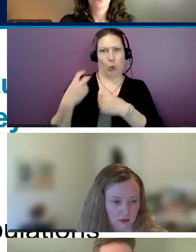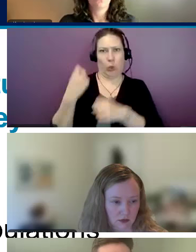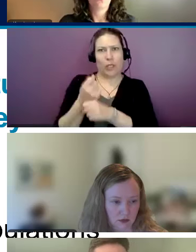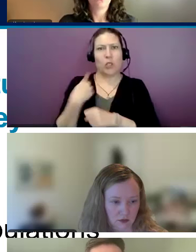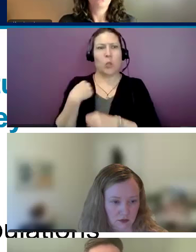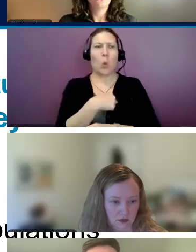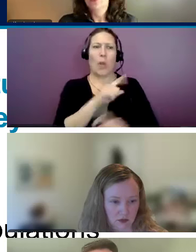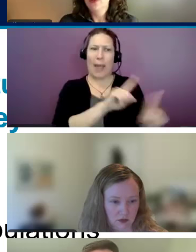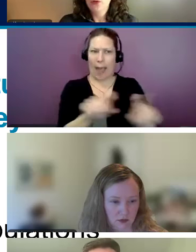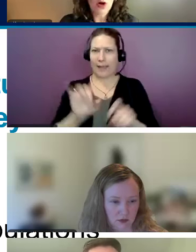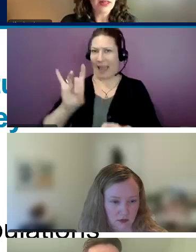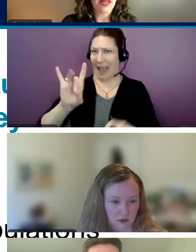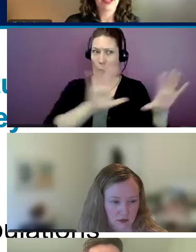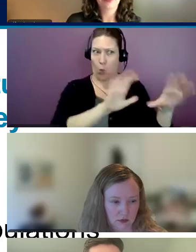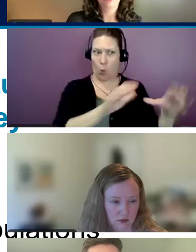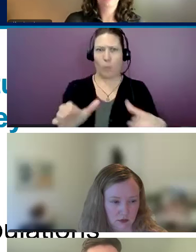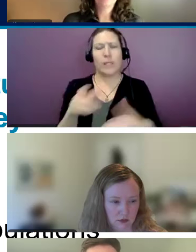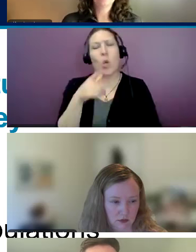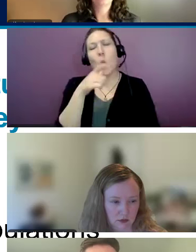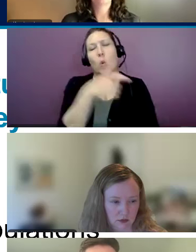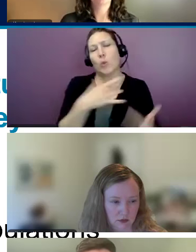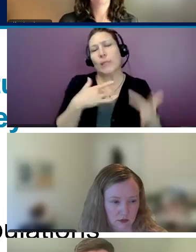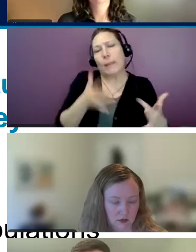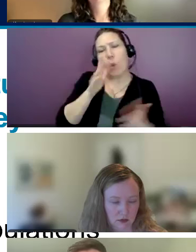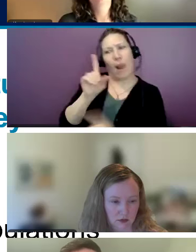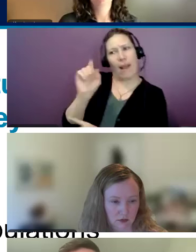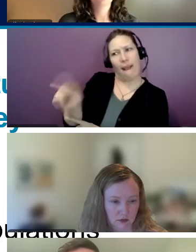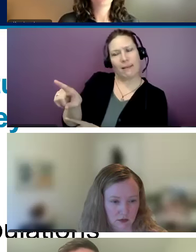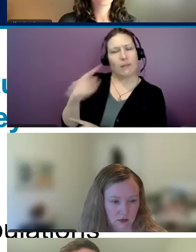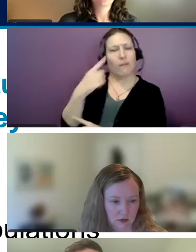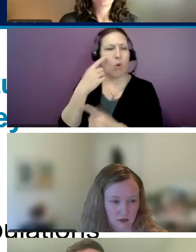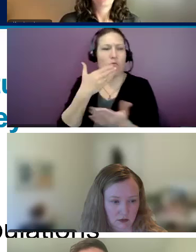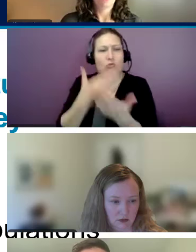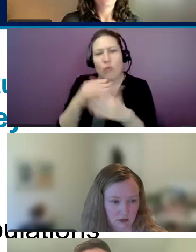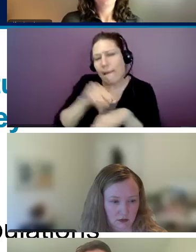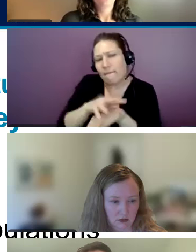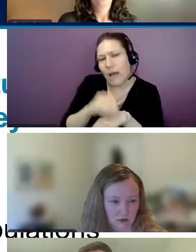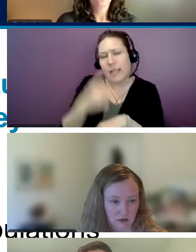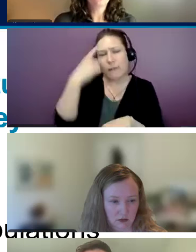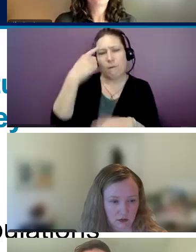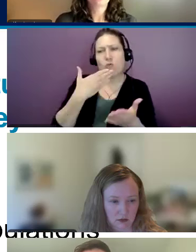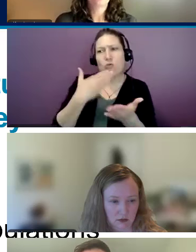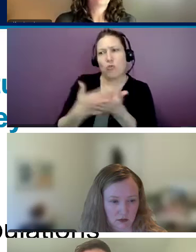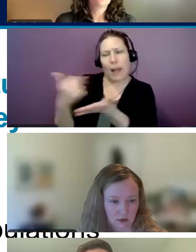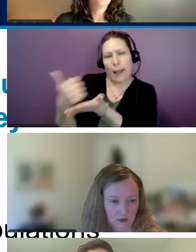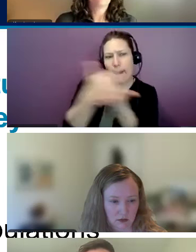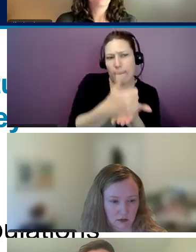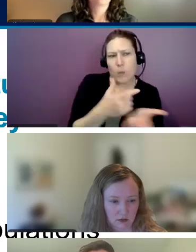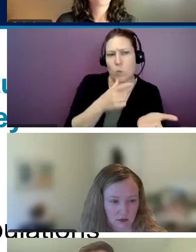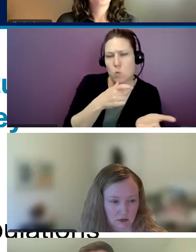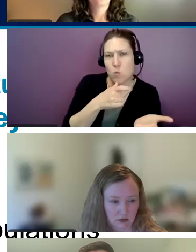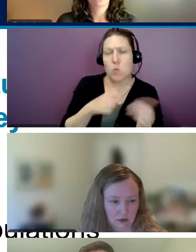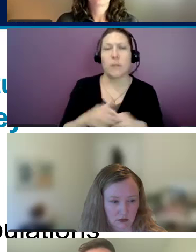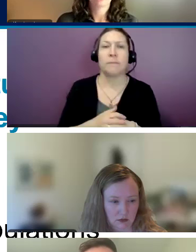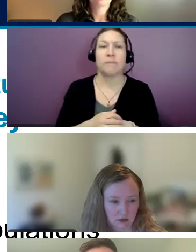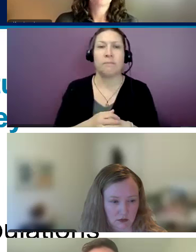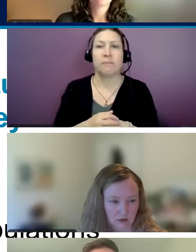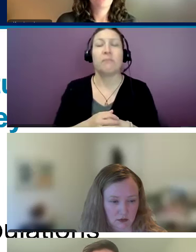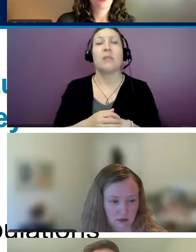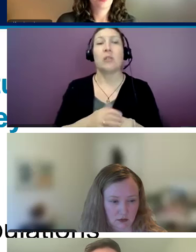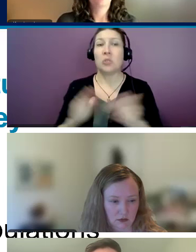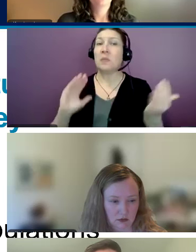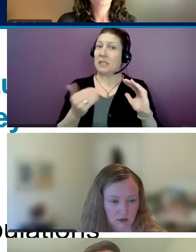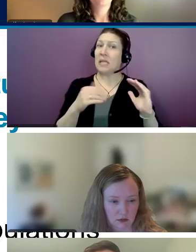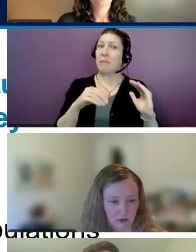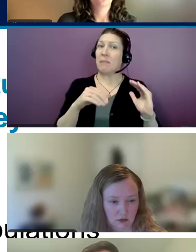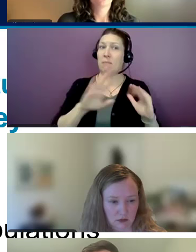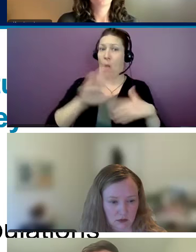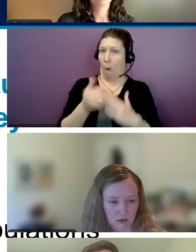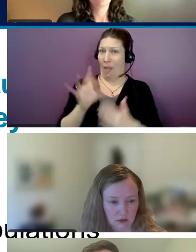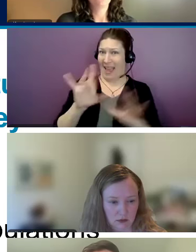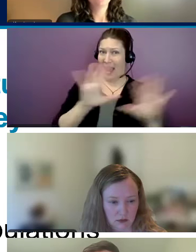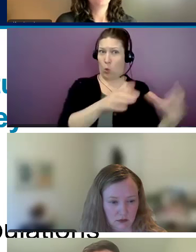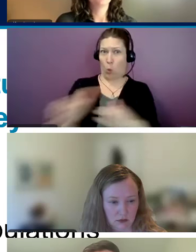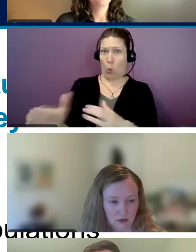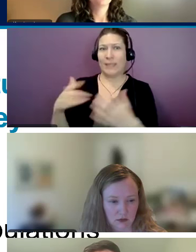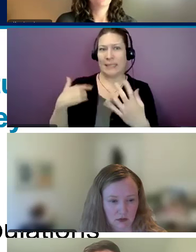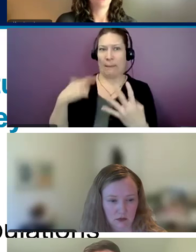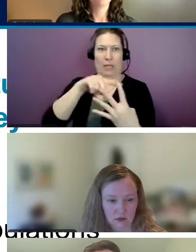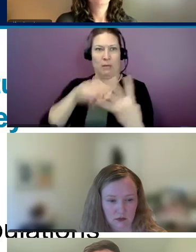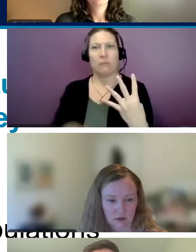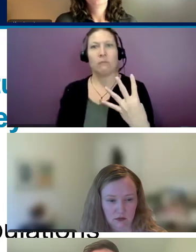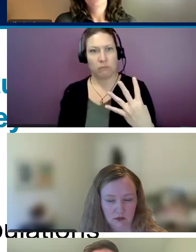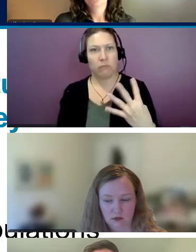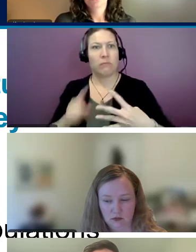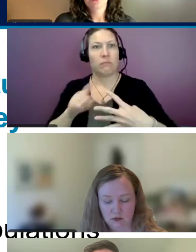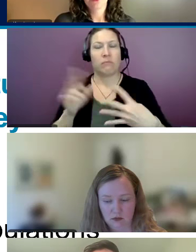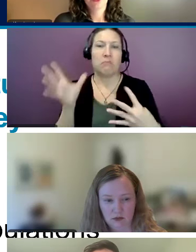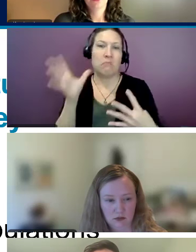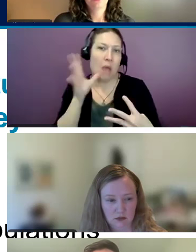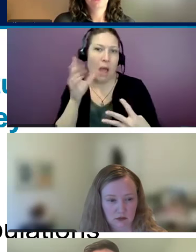What? What who are they? And they gave us a number of answers, but the 4 groups that really run true across those 8 populations were the ones that you see on the slide: